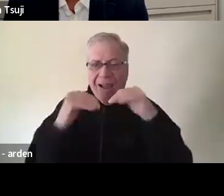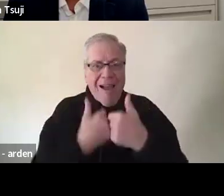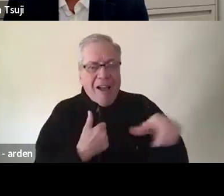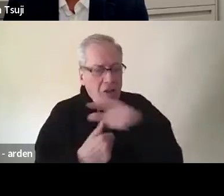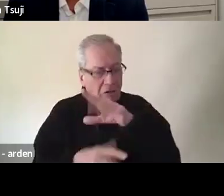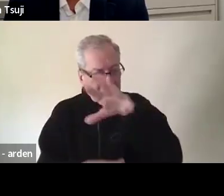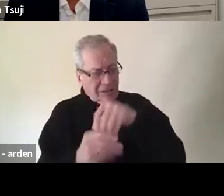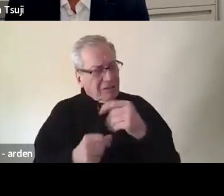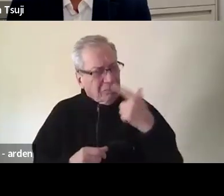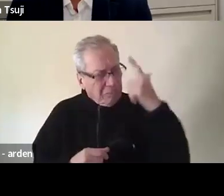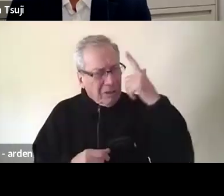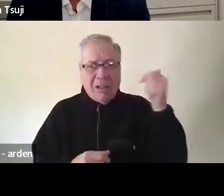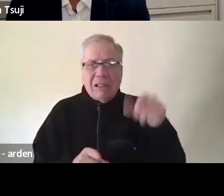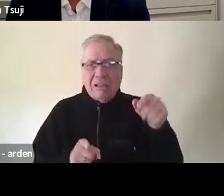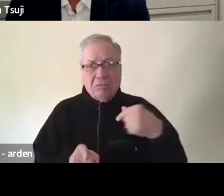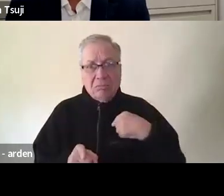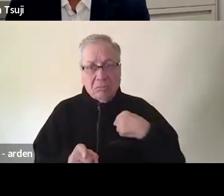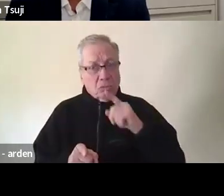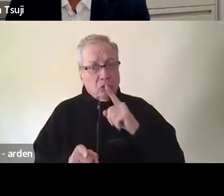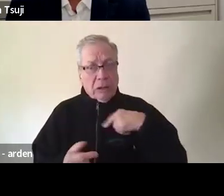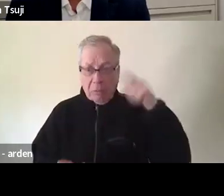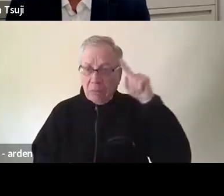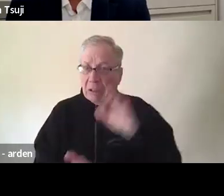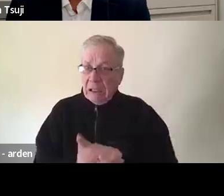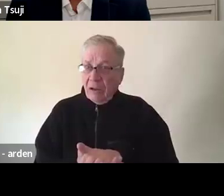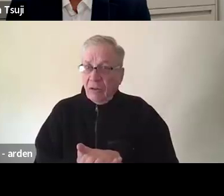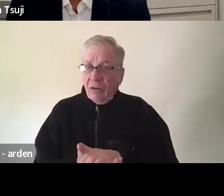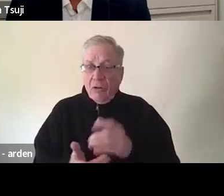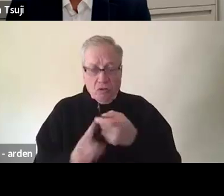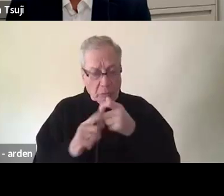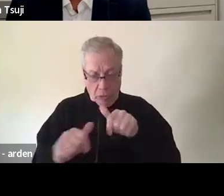and how you overcame. I believe that learning from challenges